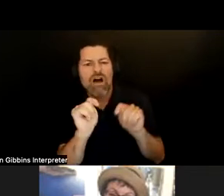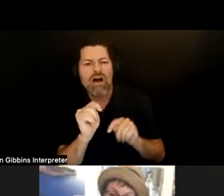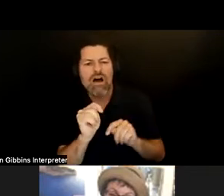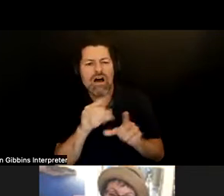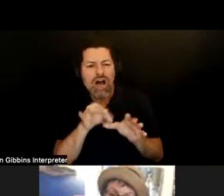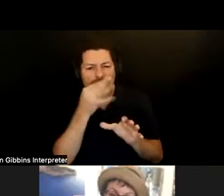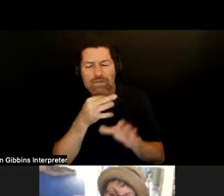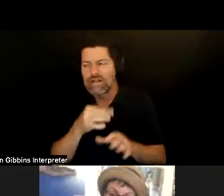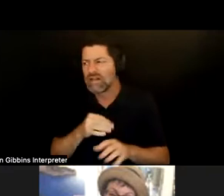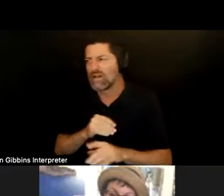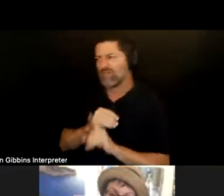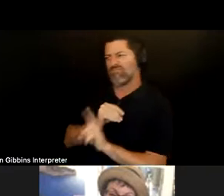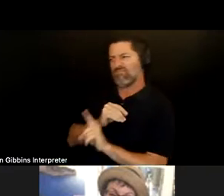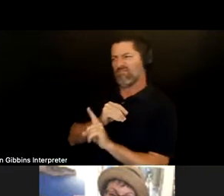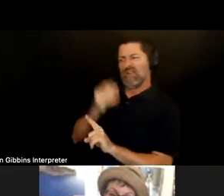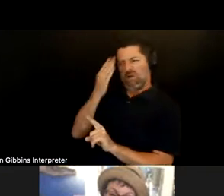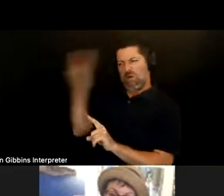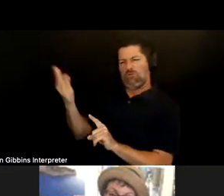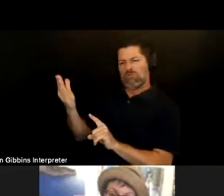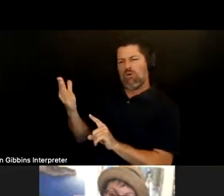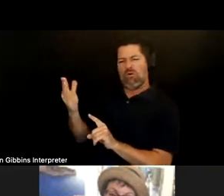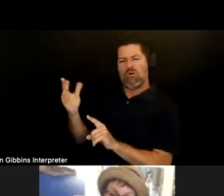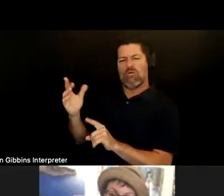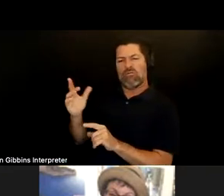19:29:45 like I don't know and by by like about weeks day 7 i'd be like, take all of